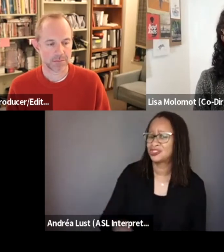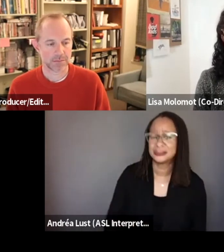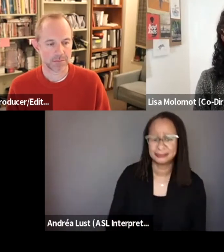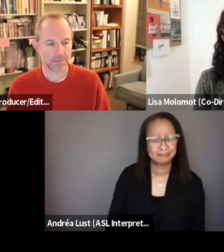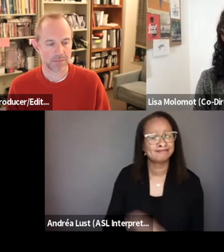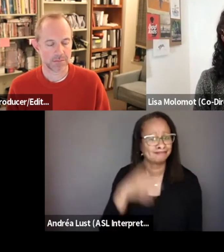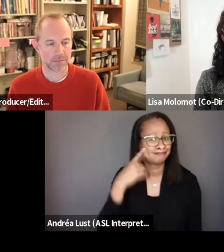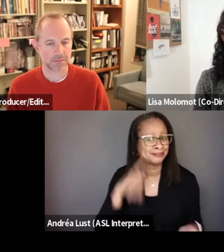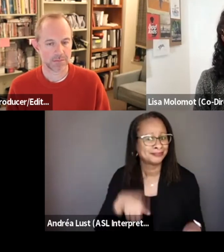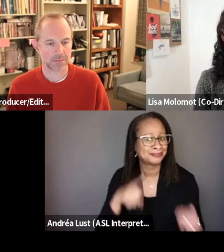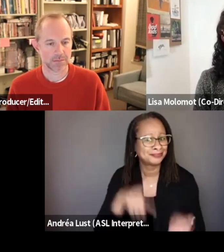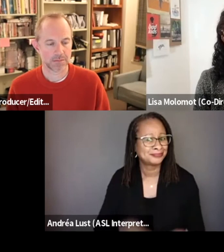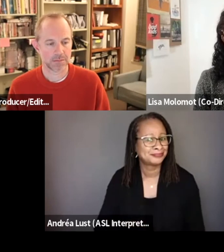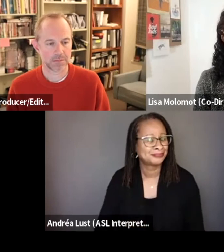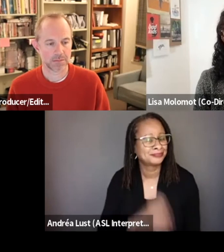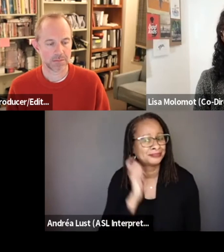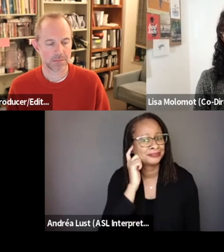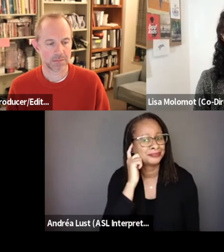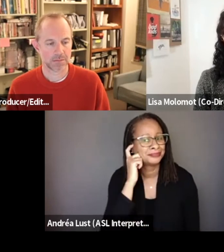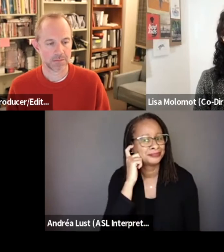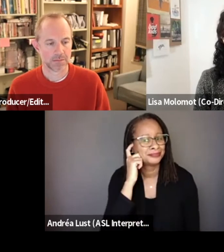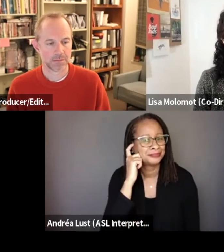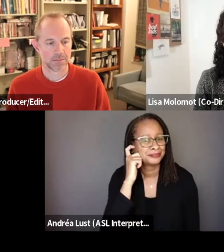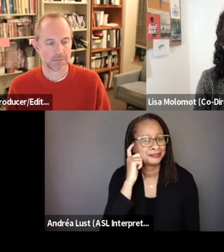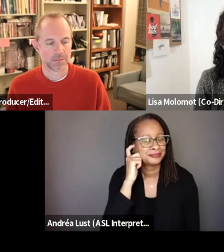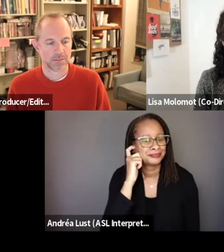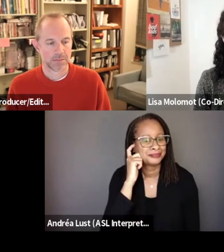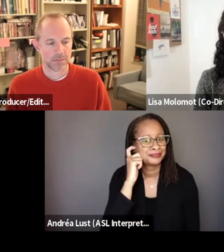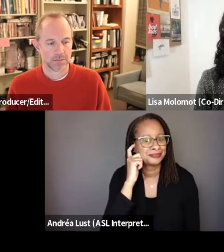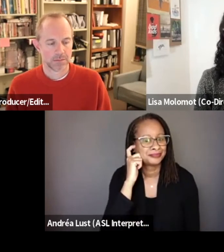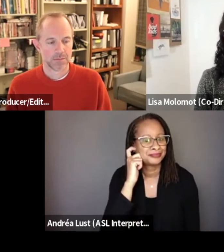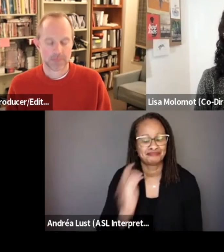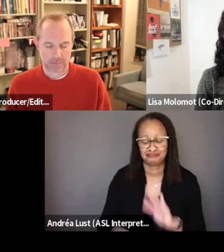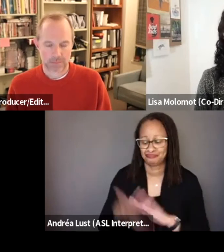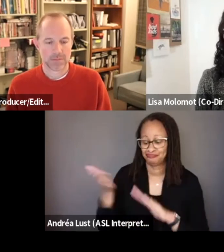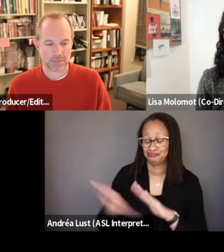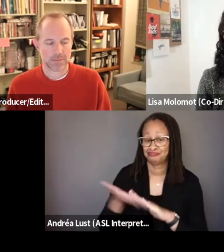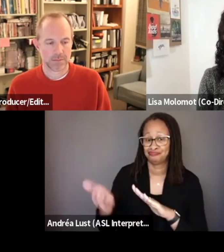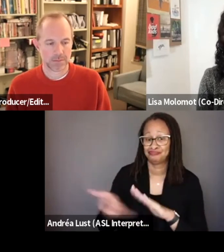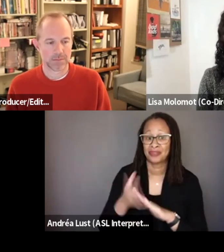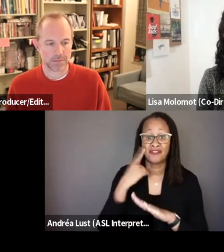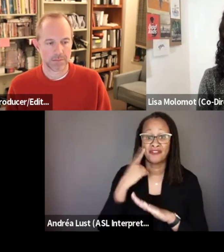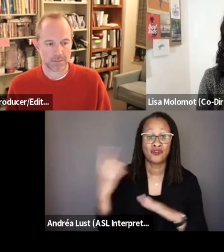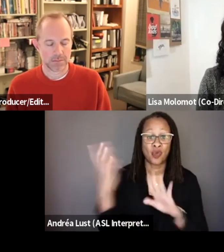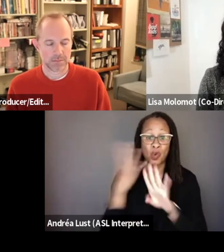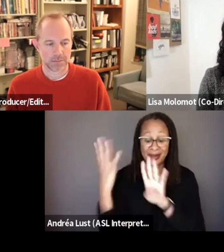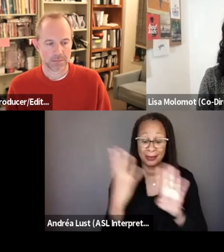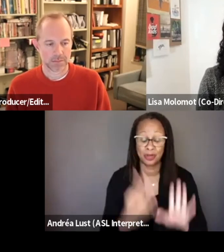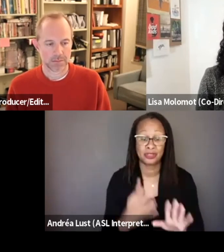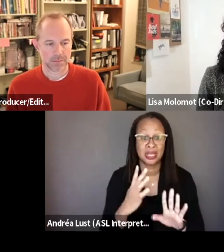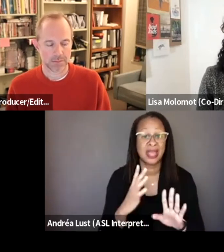I mean, regularizing immigration, having people when they come to the border,